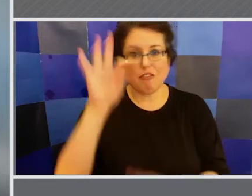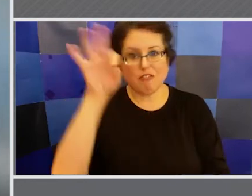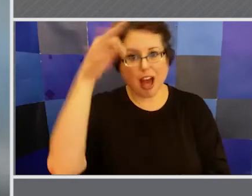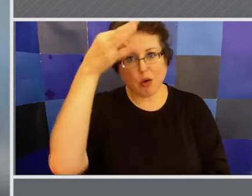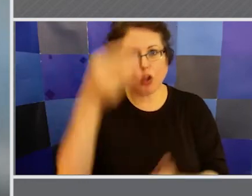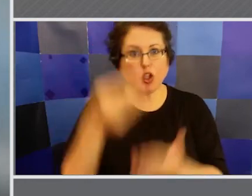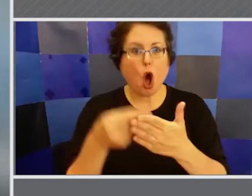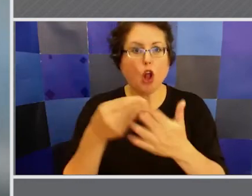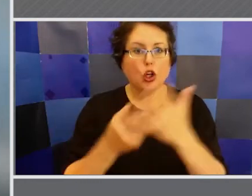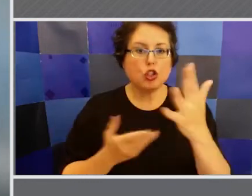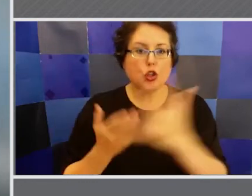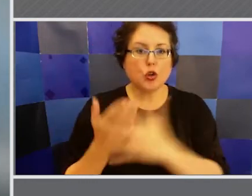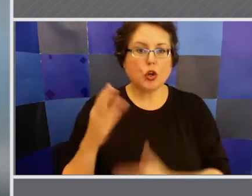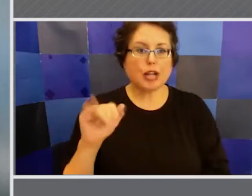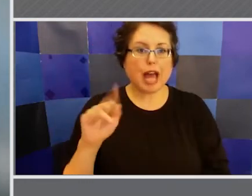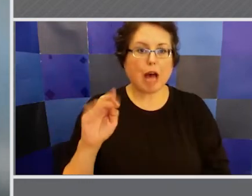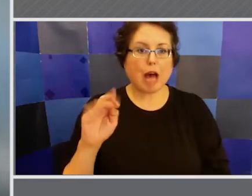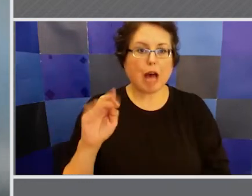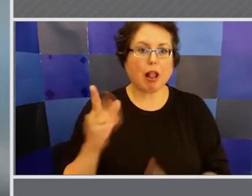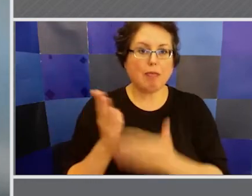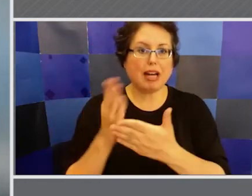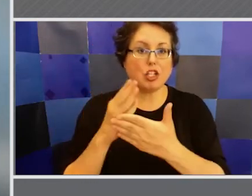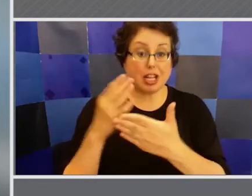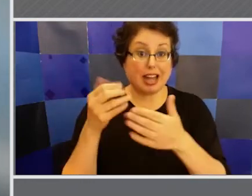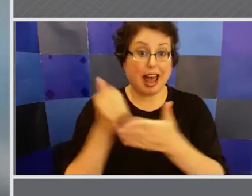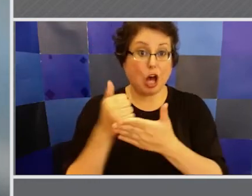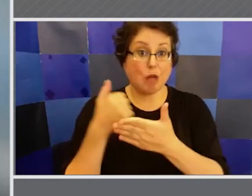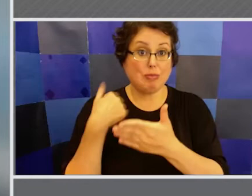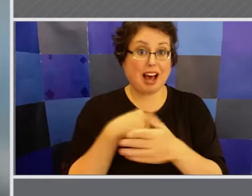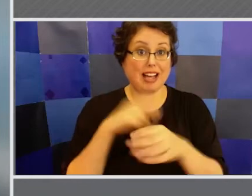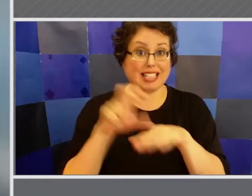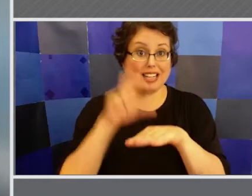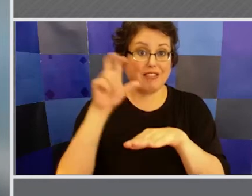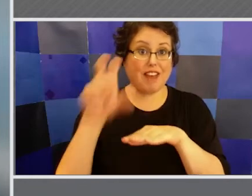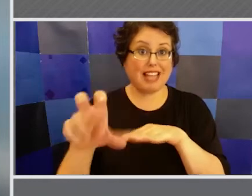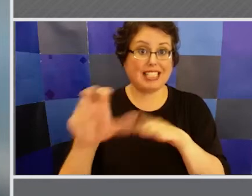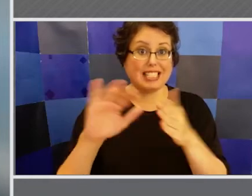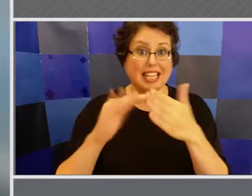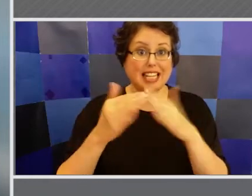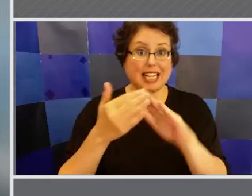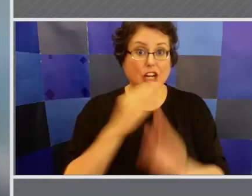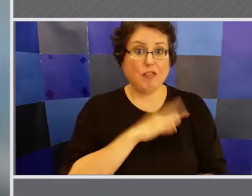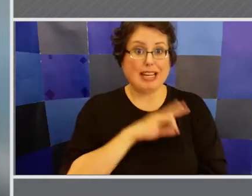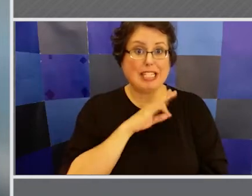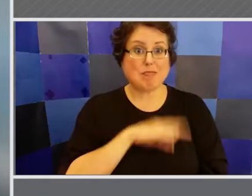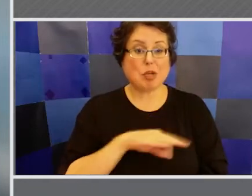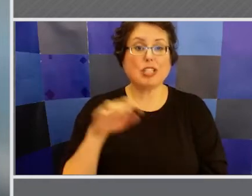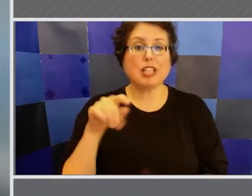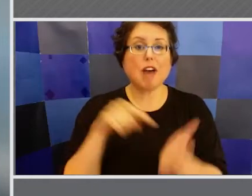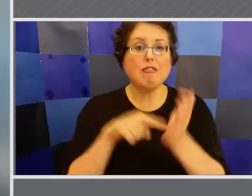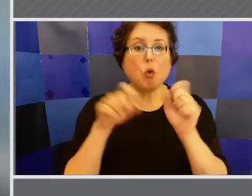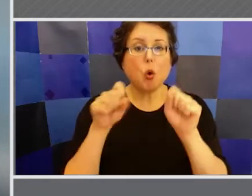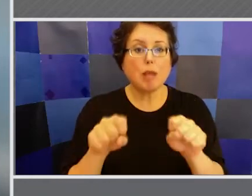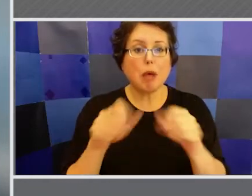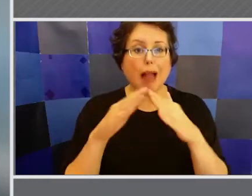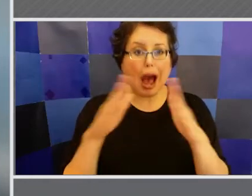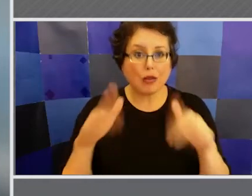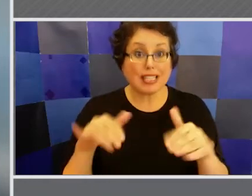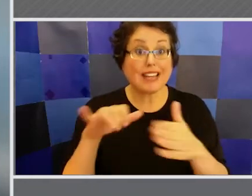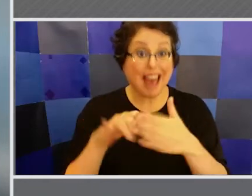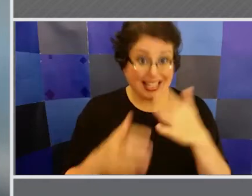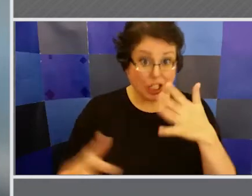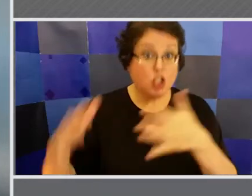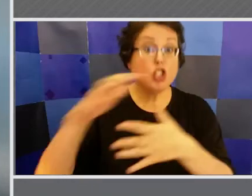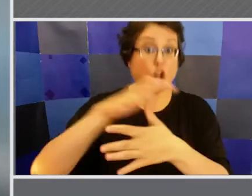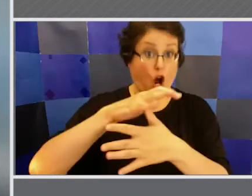Allow us to invest in city of Pittsburgh is affordable housing, and this is one of our